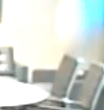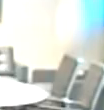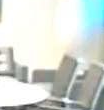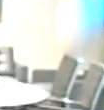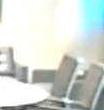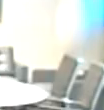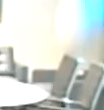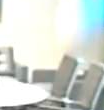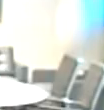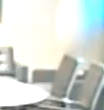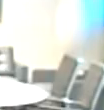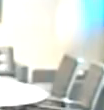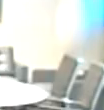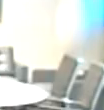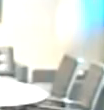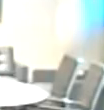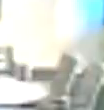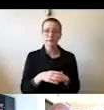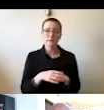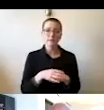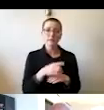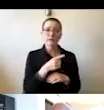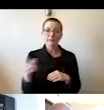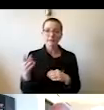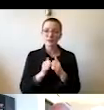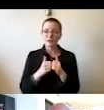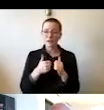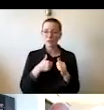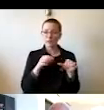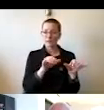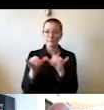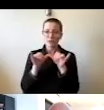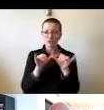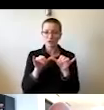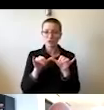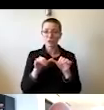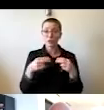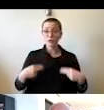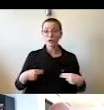So these are the metrics by which we are measuring the human cost of COVID-19.